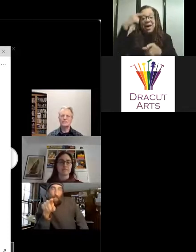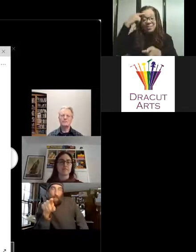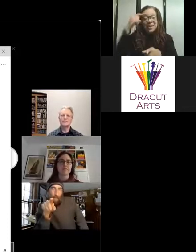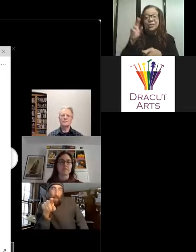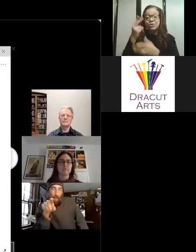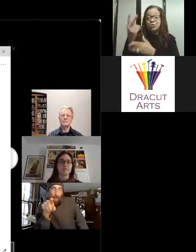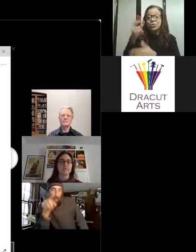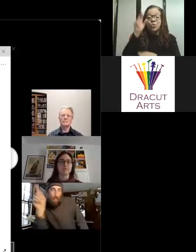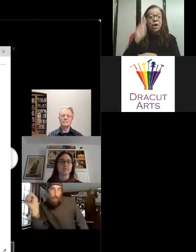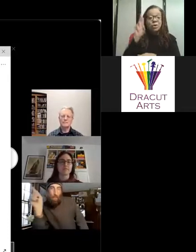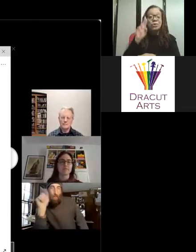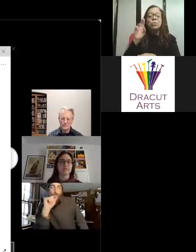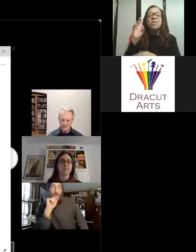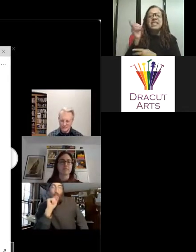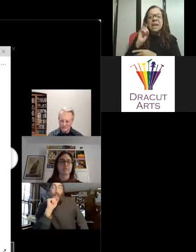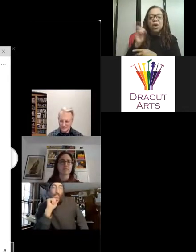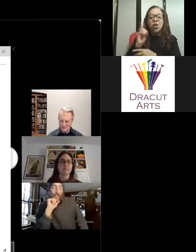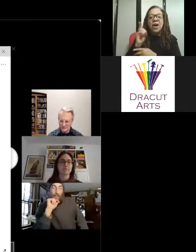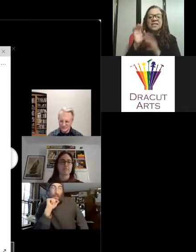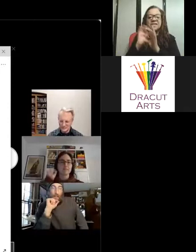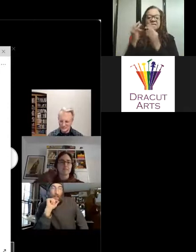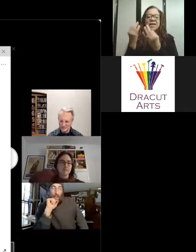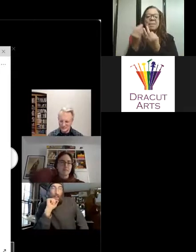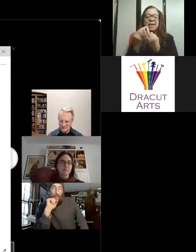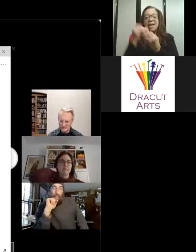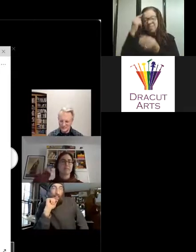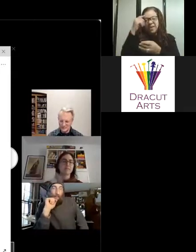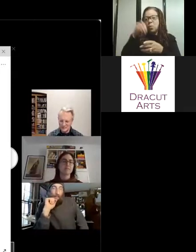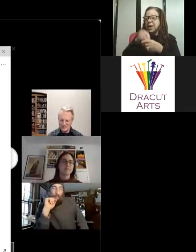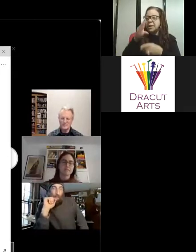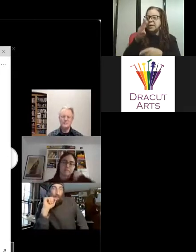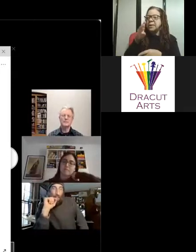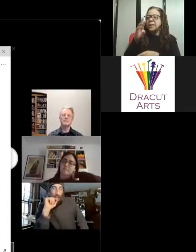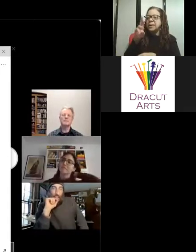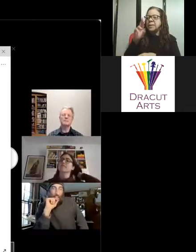family, uh, I believe they were up in Bradford, the next town over, and um and